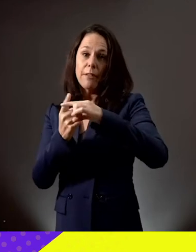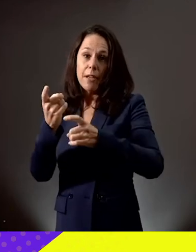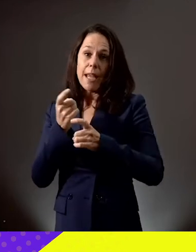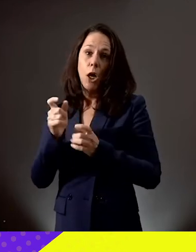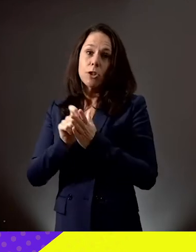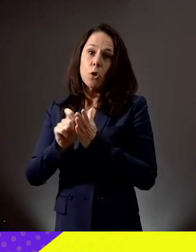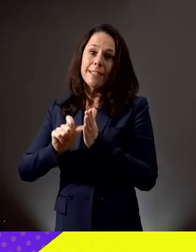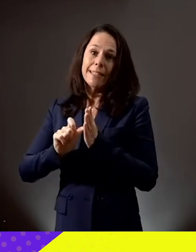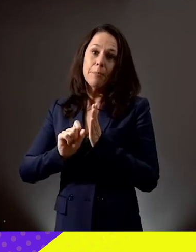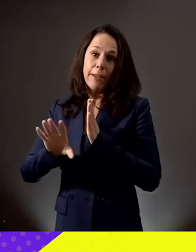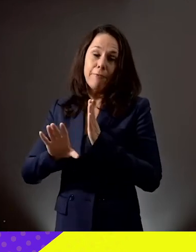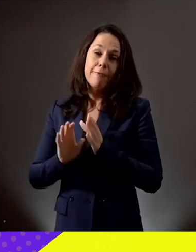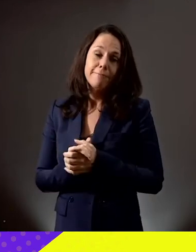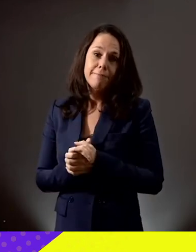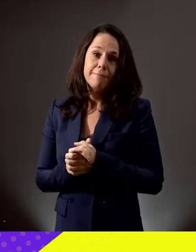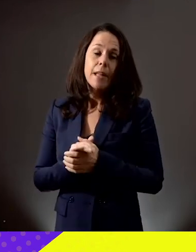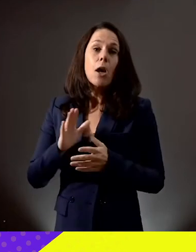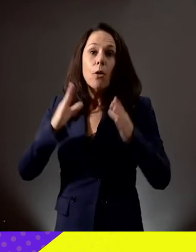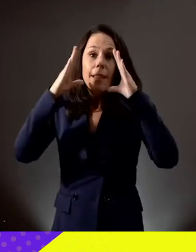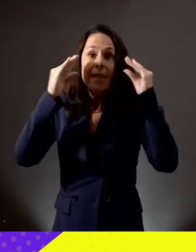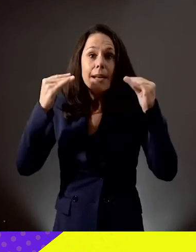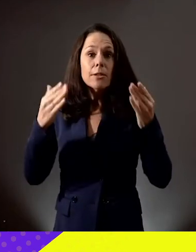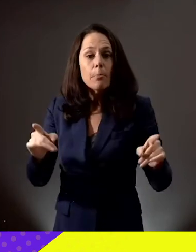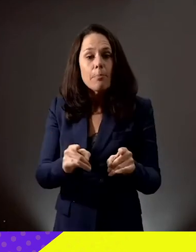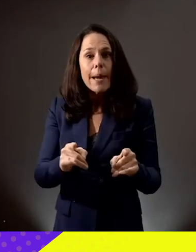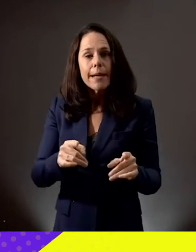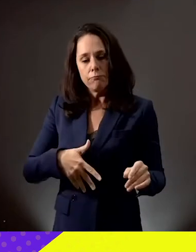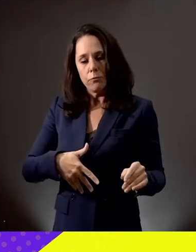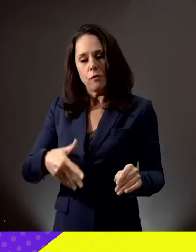The same goes for the disabled, pregnant women, or LGBTI+ people.